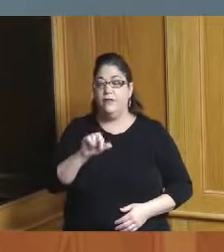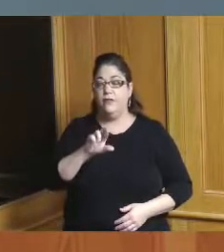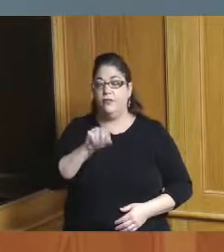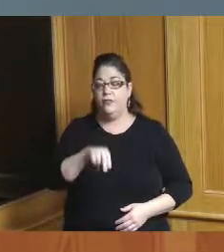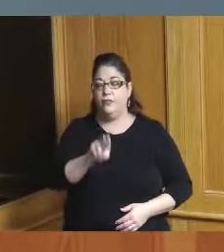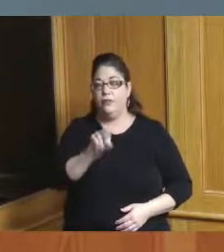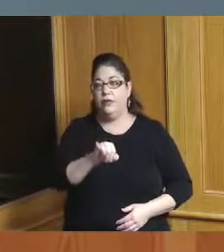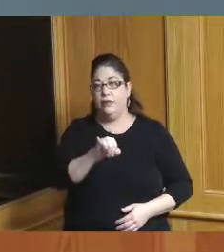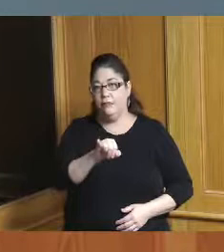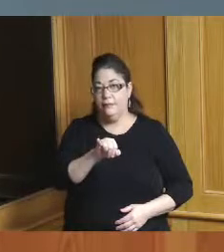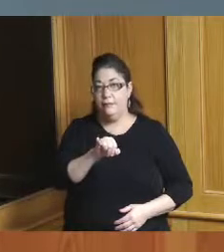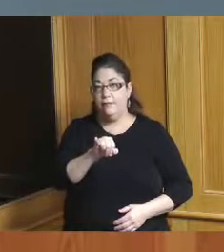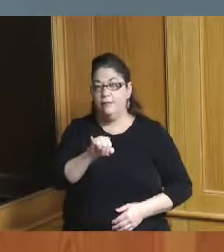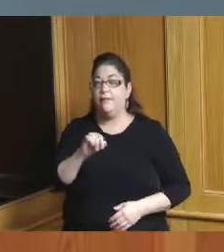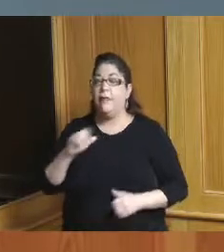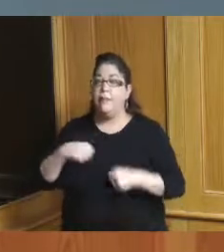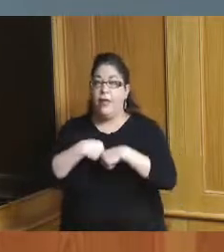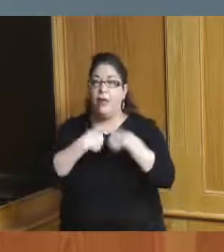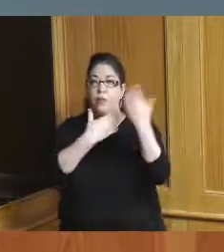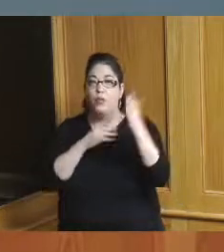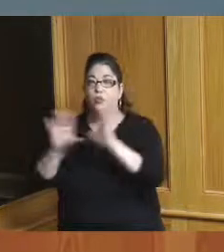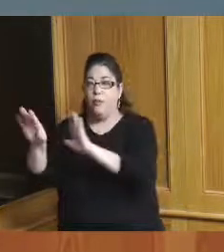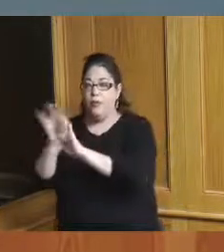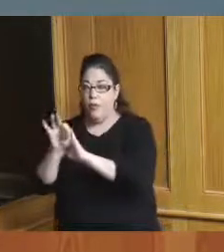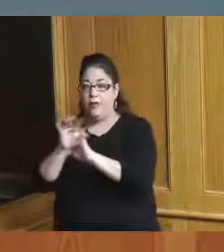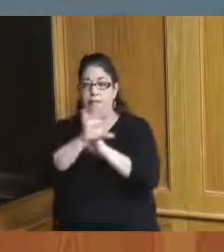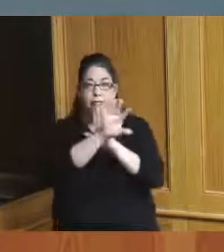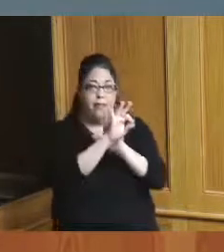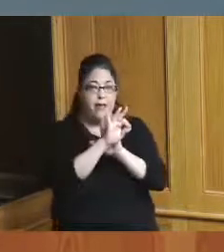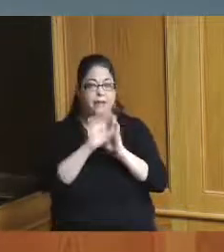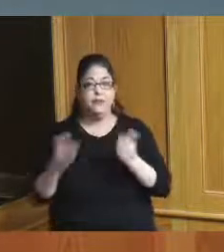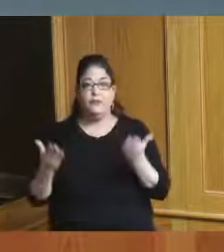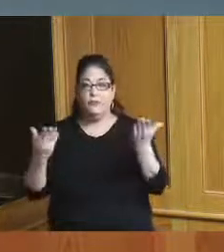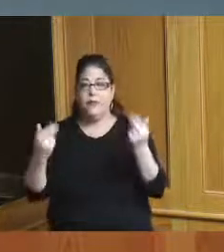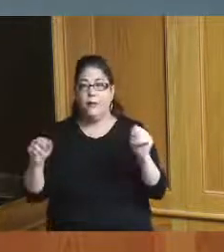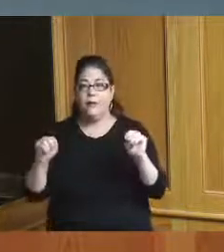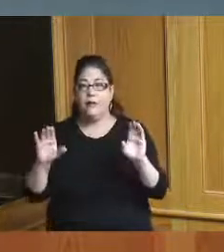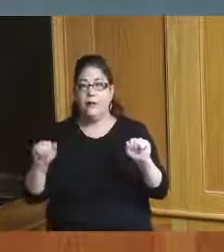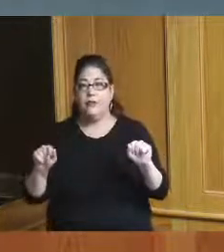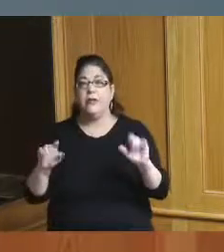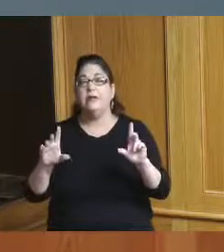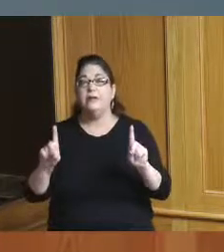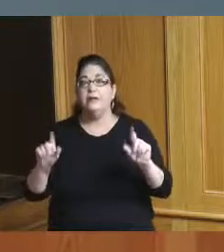make a motion to appoint them to the Hamilton County Developmental Disabilities Board but